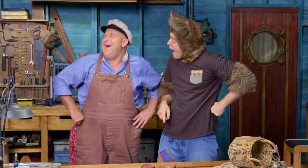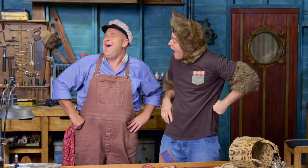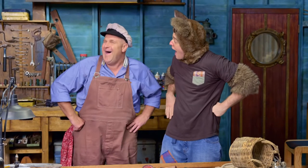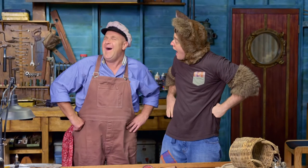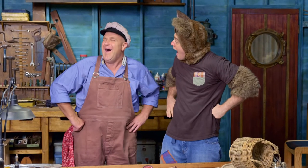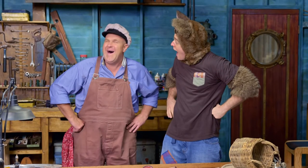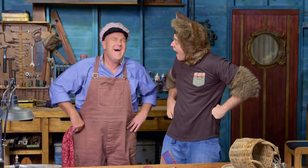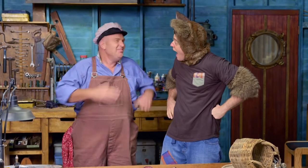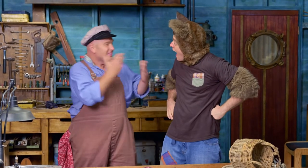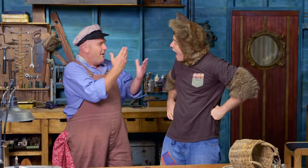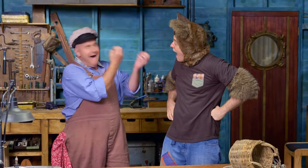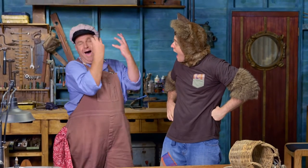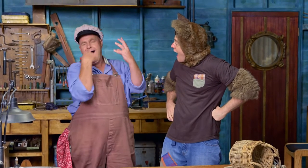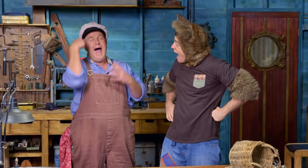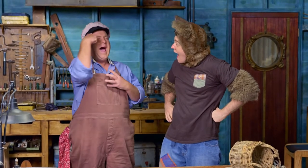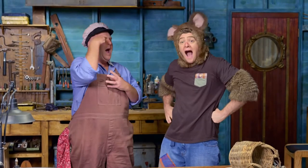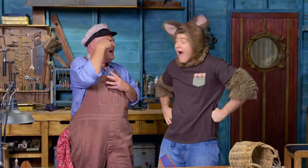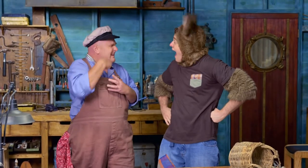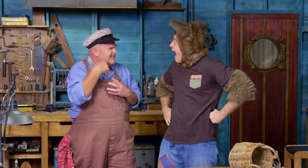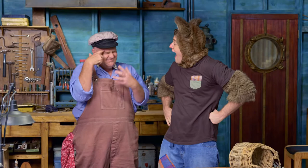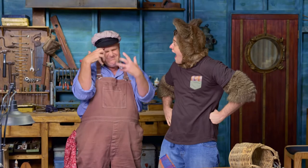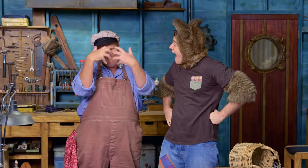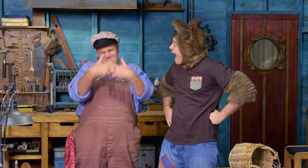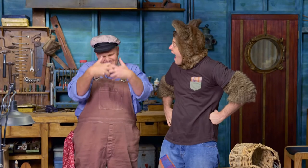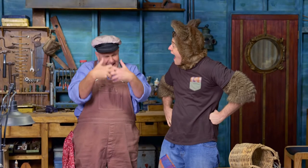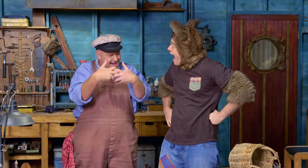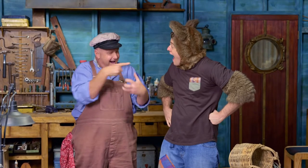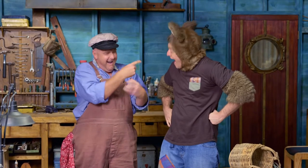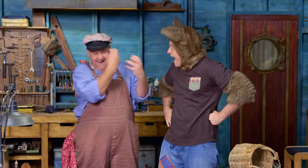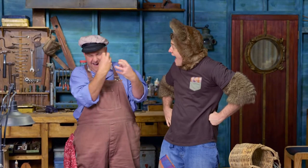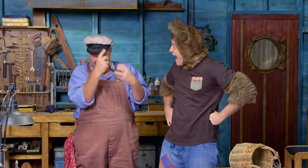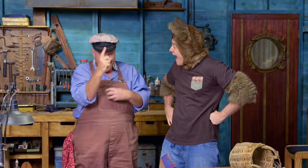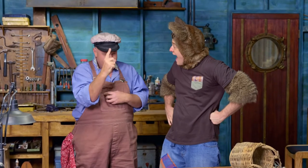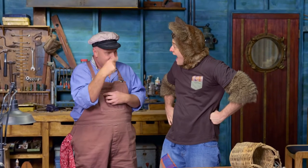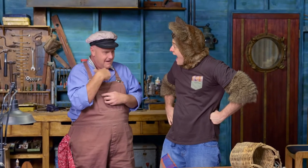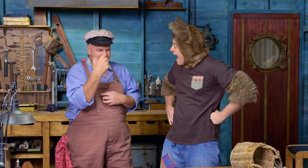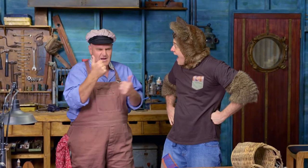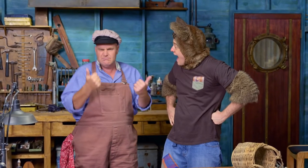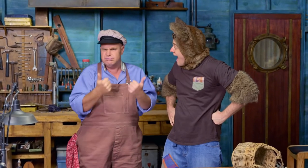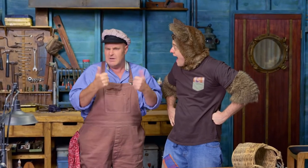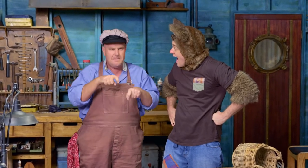Thank you. I've been trying to work out how to make this gizmo work.